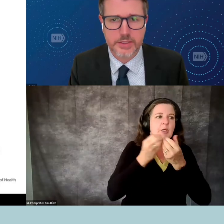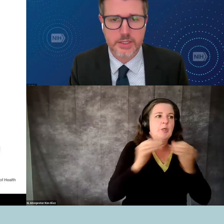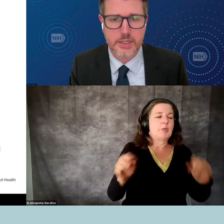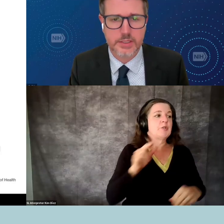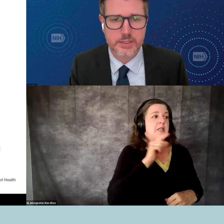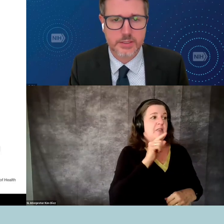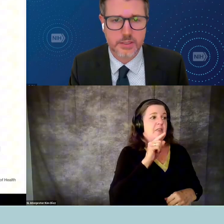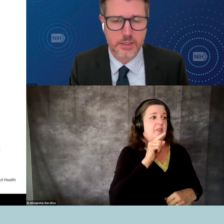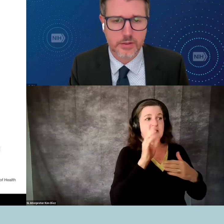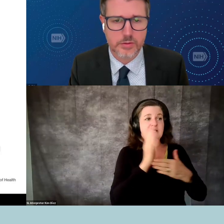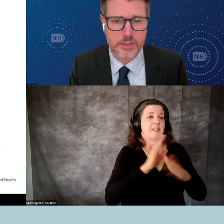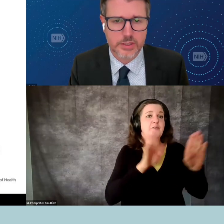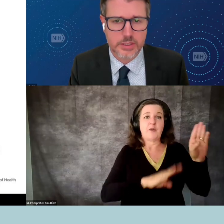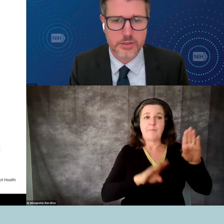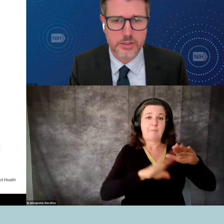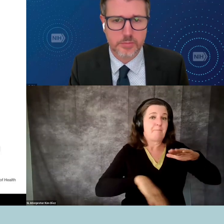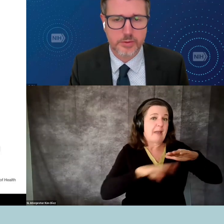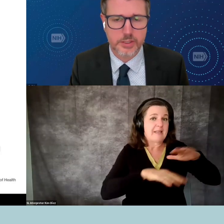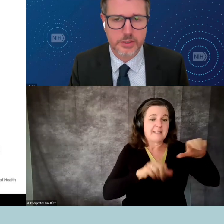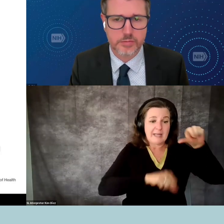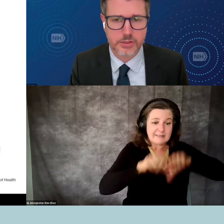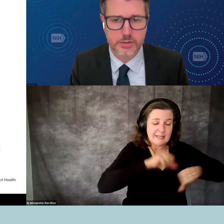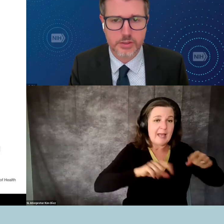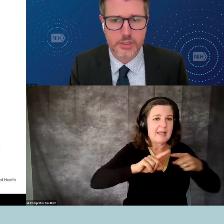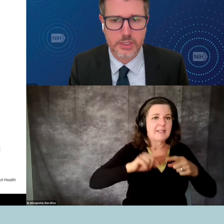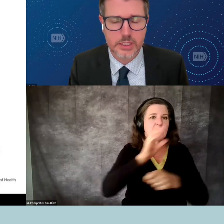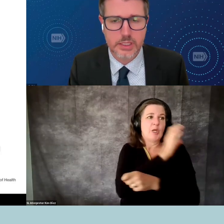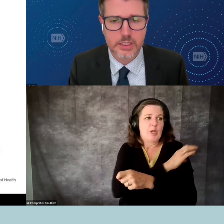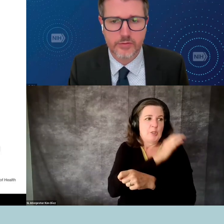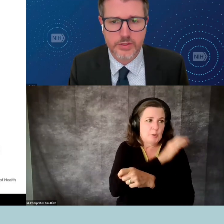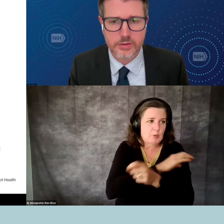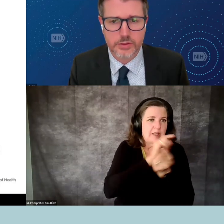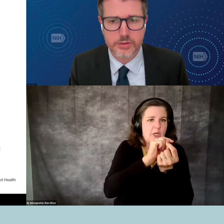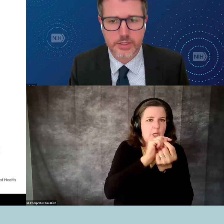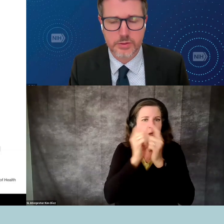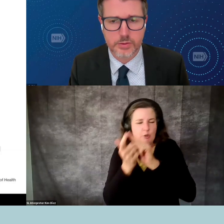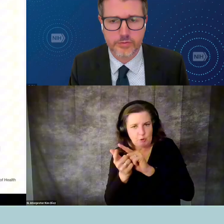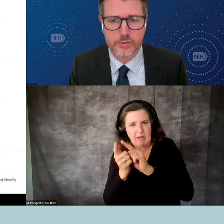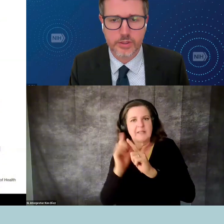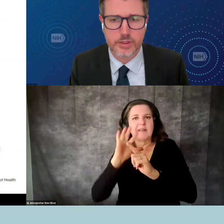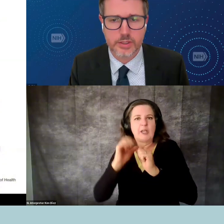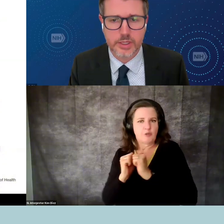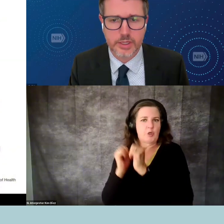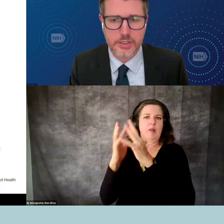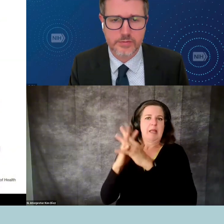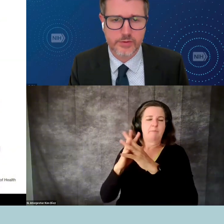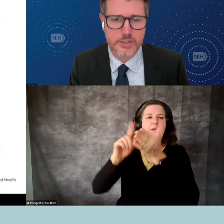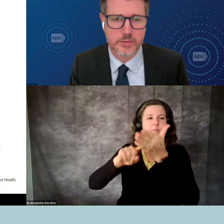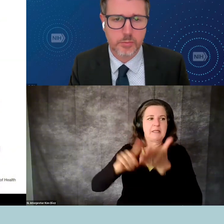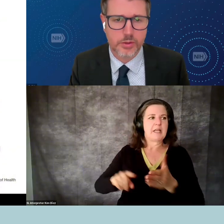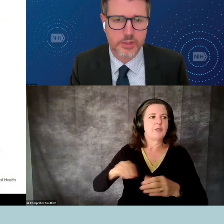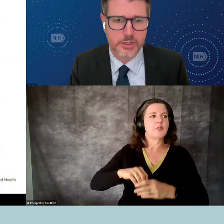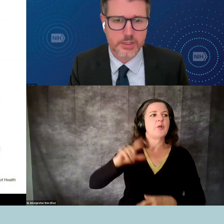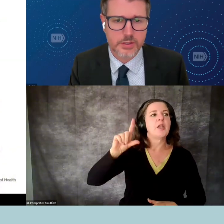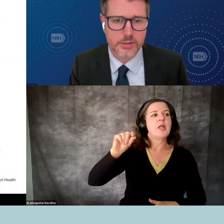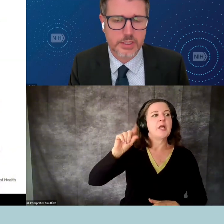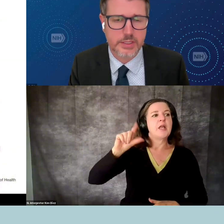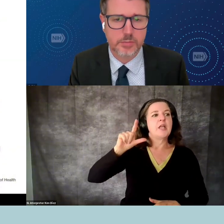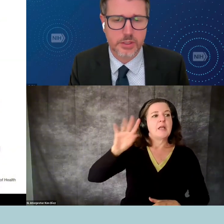basic science to clinical, translational, and implementation research. In fiscal year 2024, NIH invested more than $619